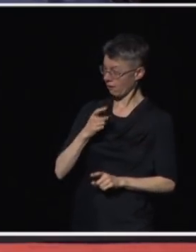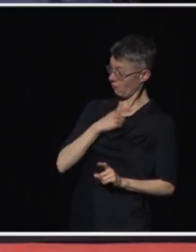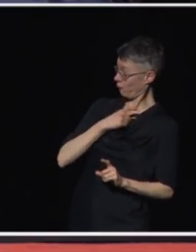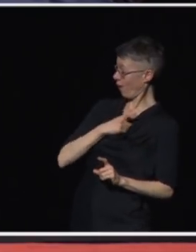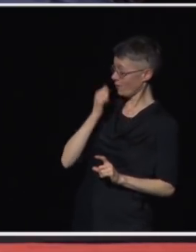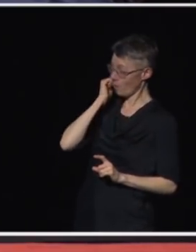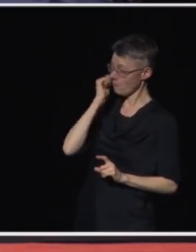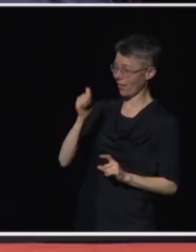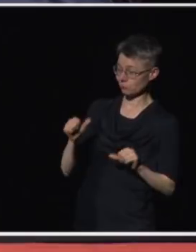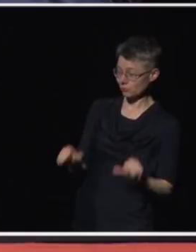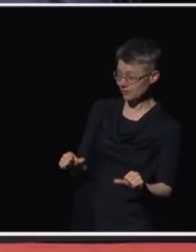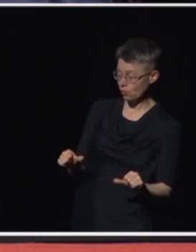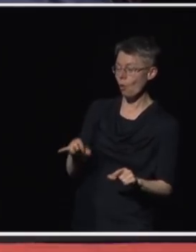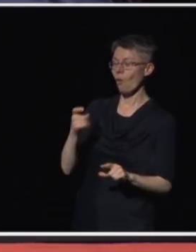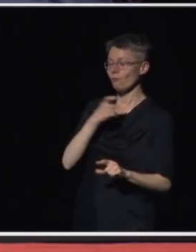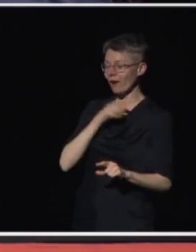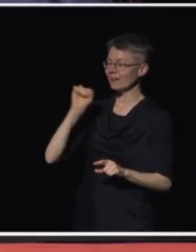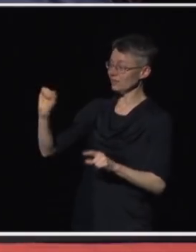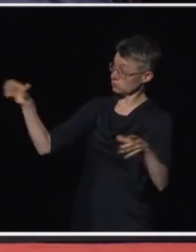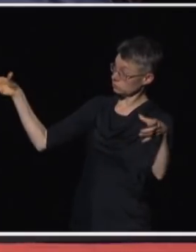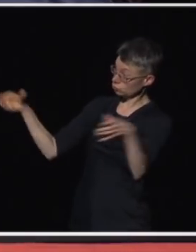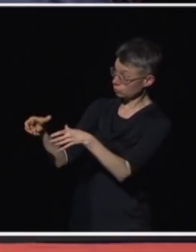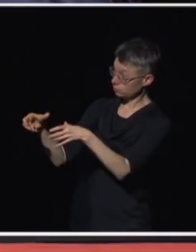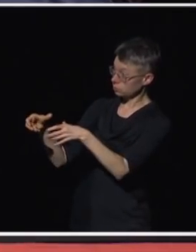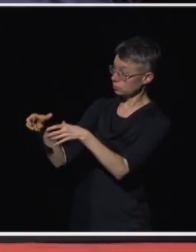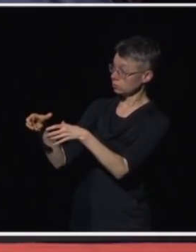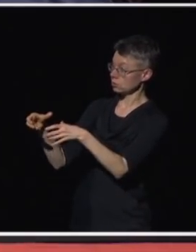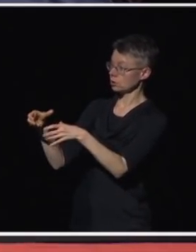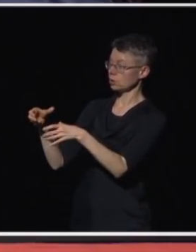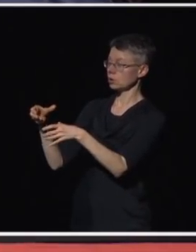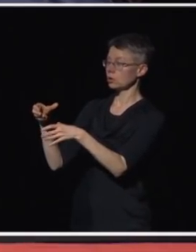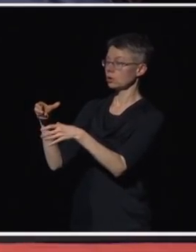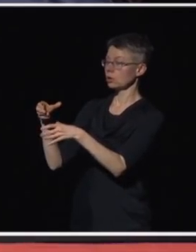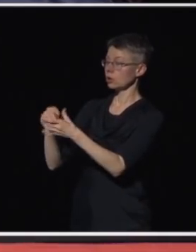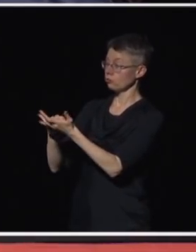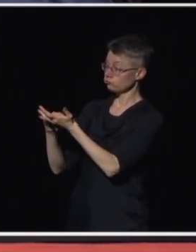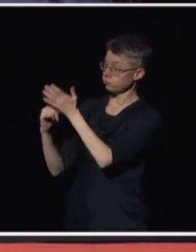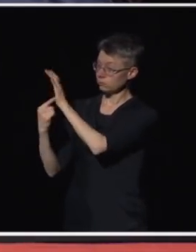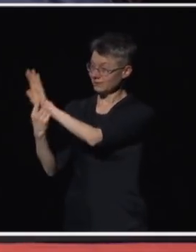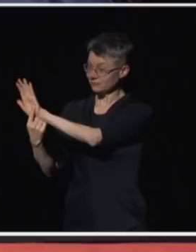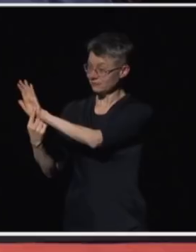Or fear of a party that votes, that represents African American voters like that?